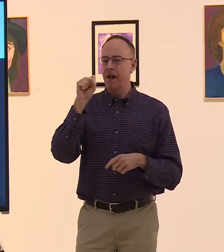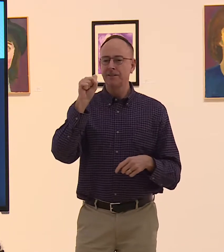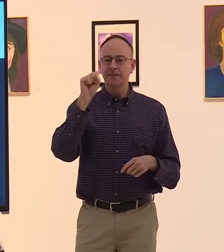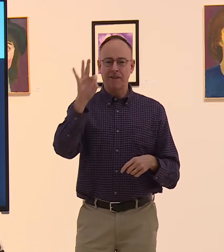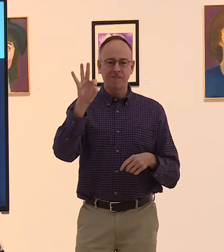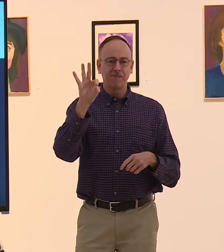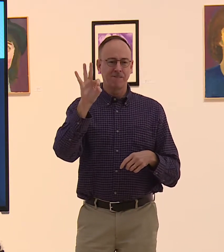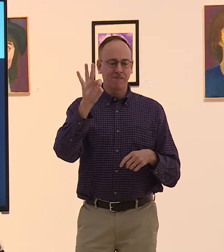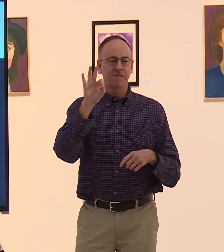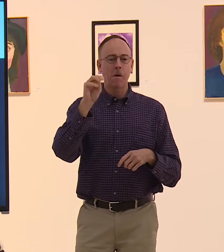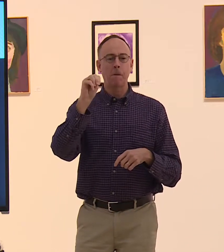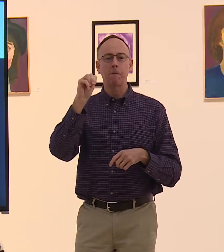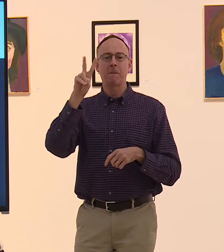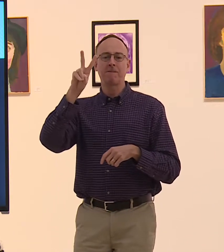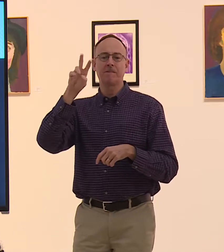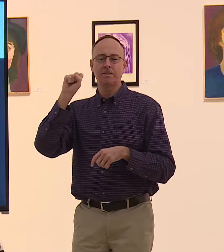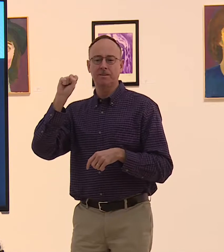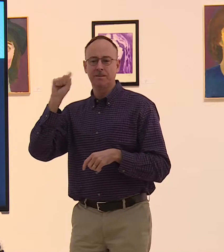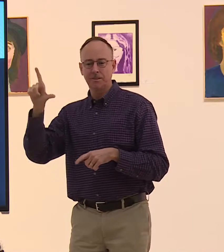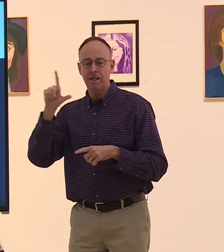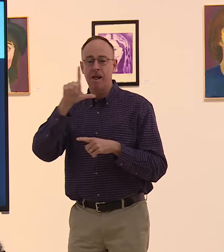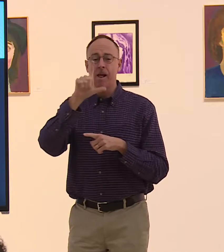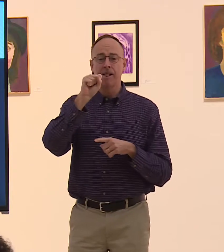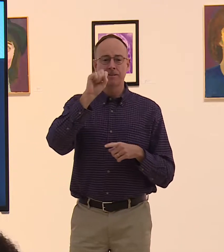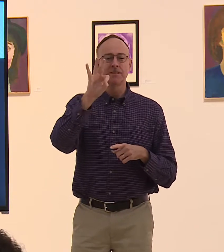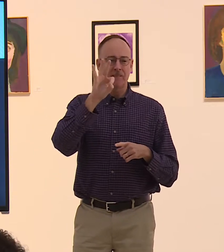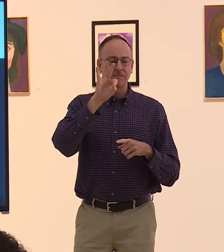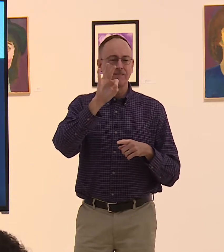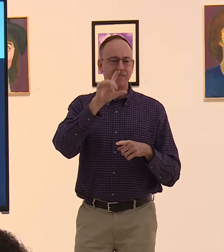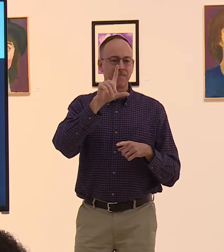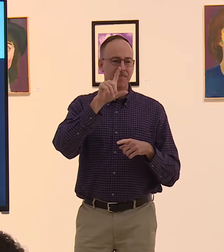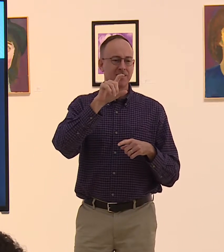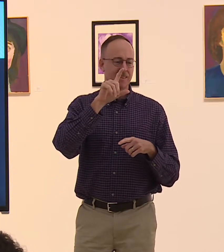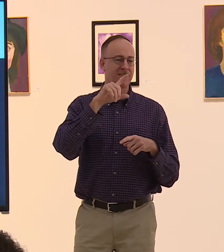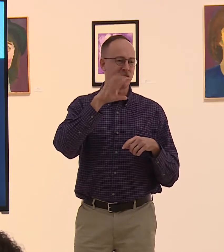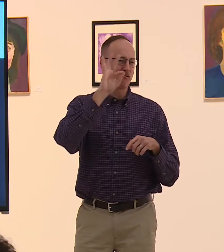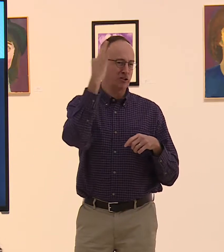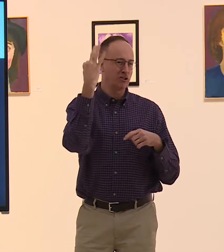This is called "LSFNVSL Rock Boat Art"...